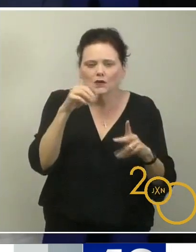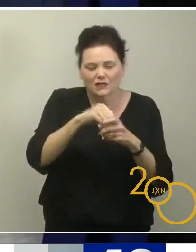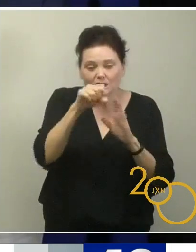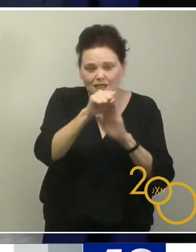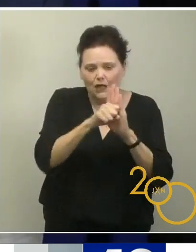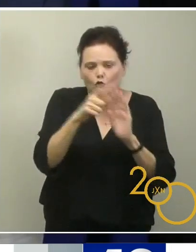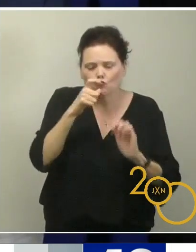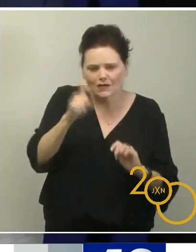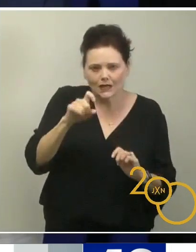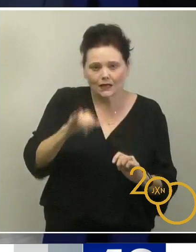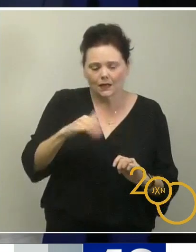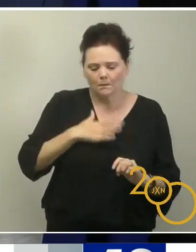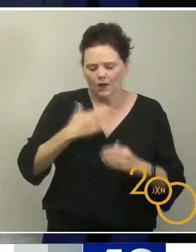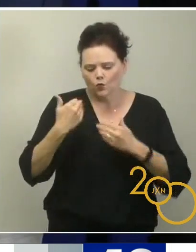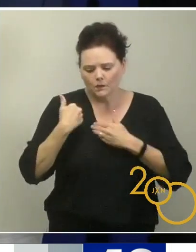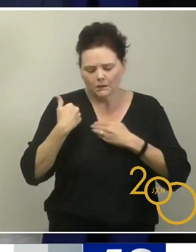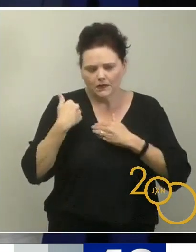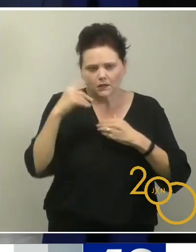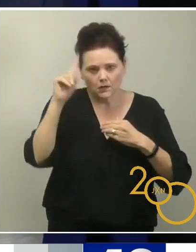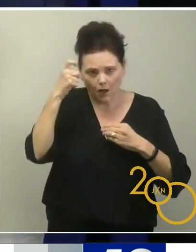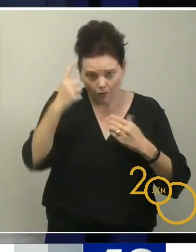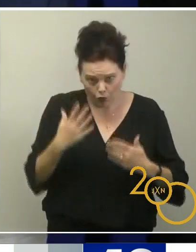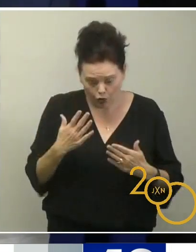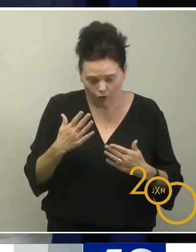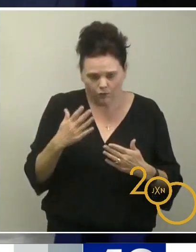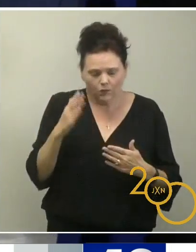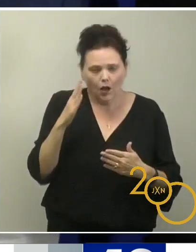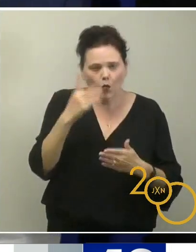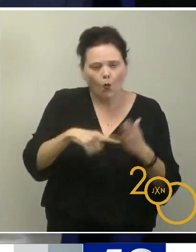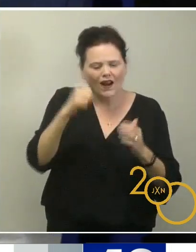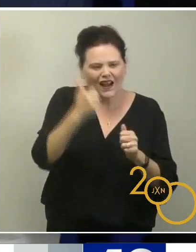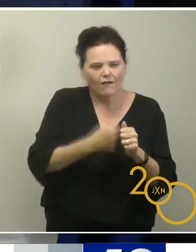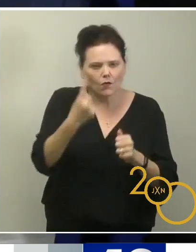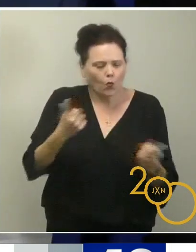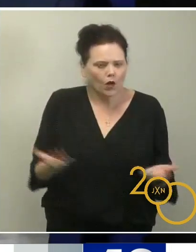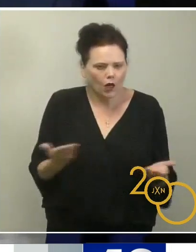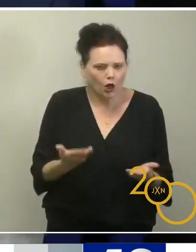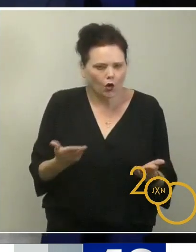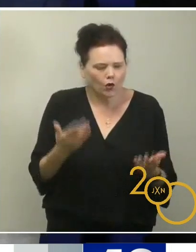WE ARE HERE IN TIMES OF CRISIS FOR ANYONE IN THE STATE WHO NEEDS IT.